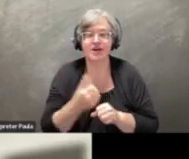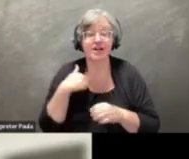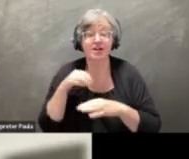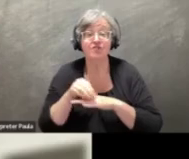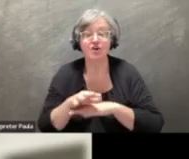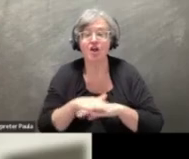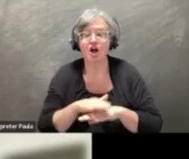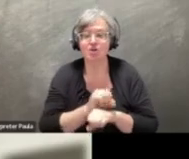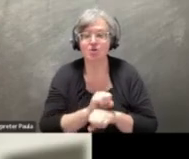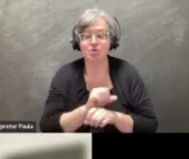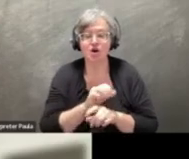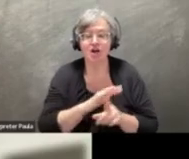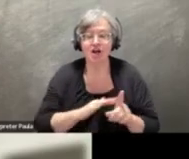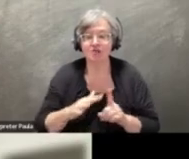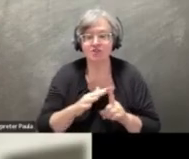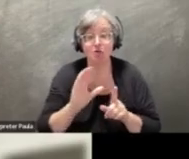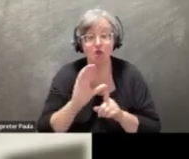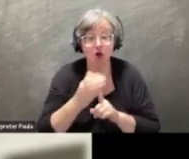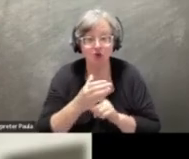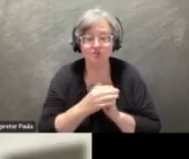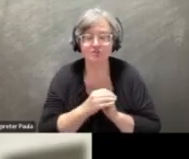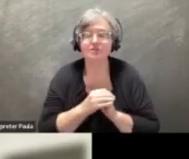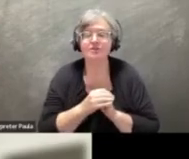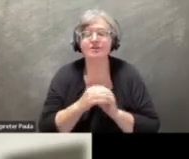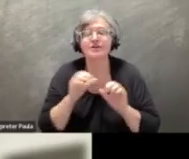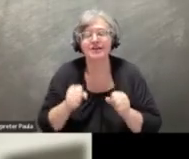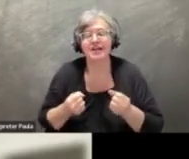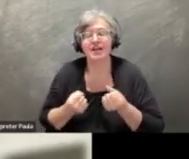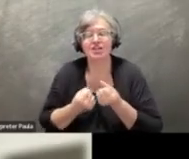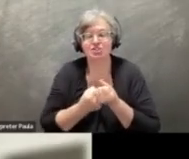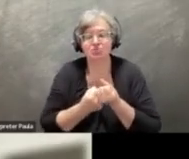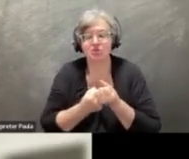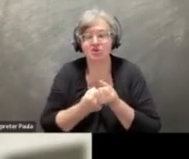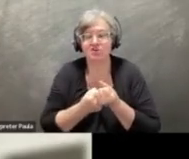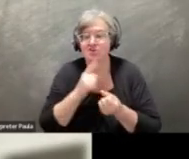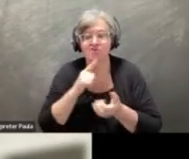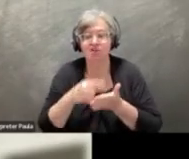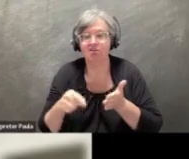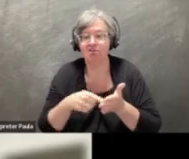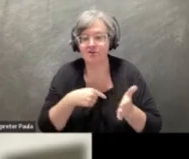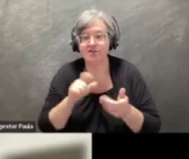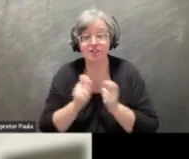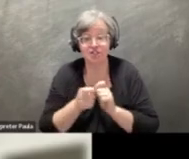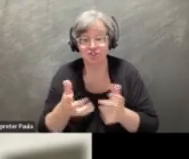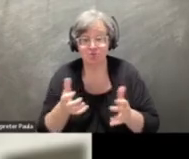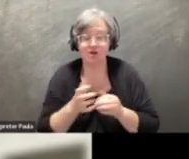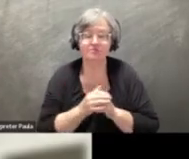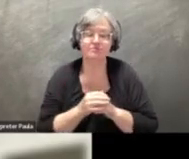work atmosphere or the culture that can support or negate the change you want. Okay, those who